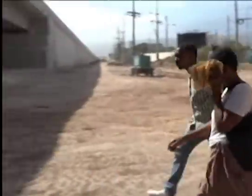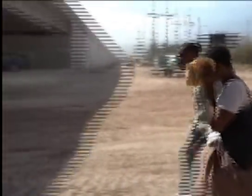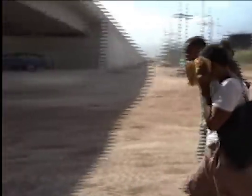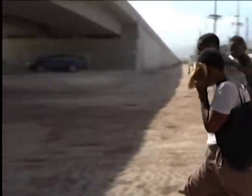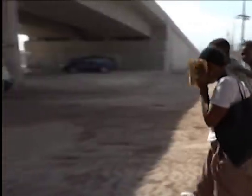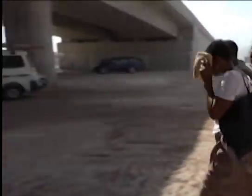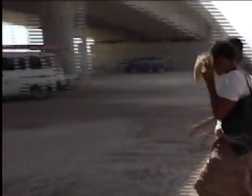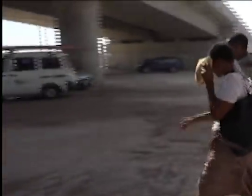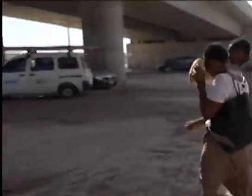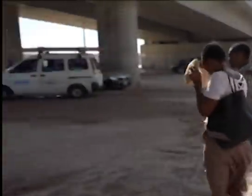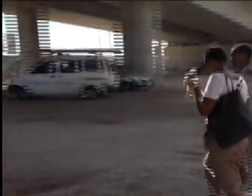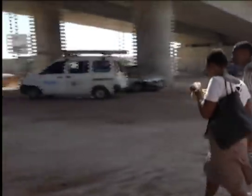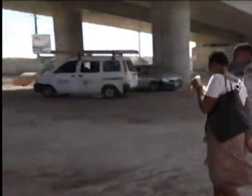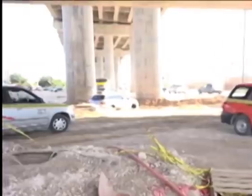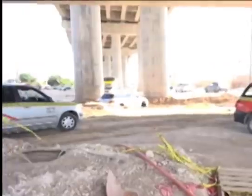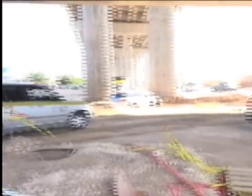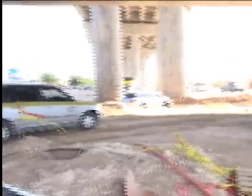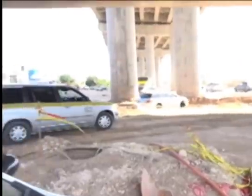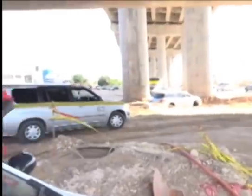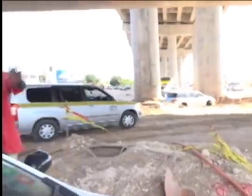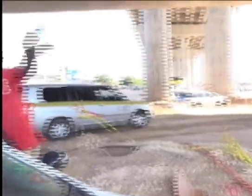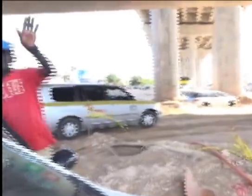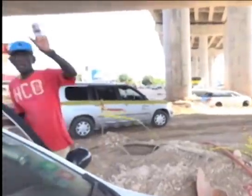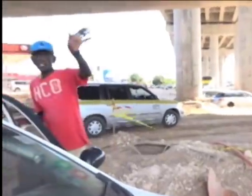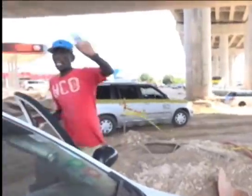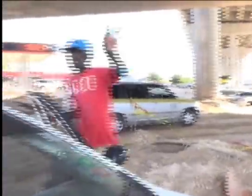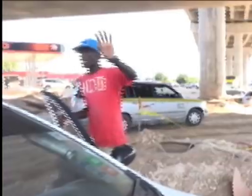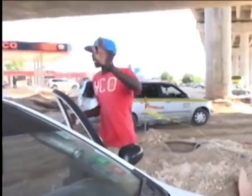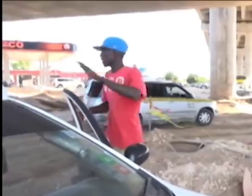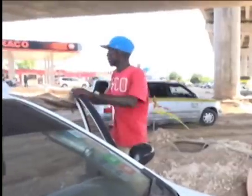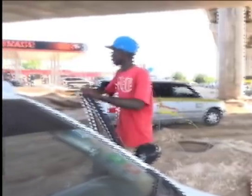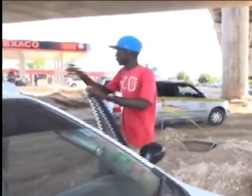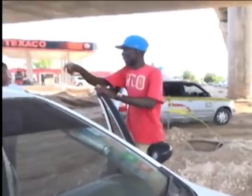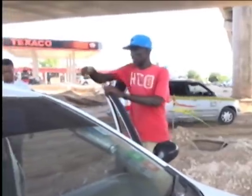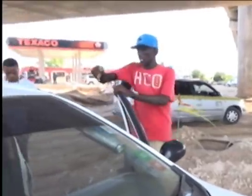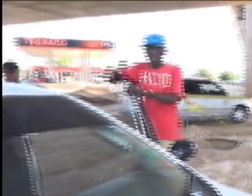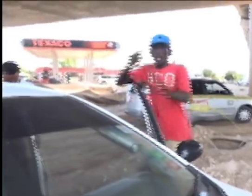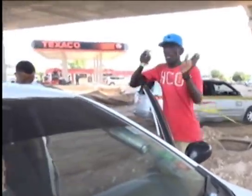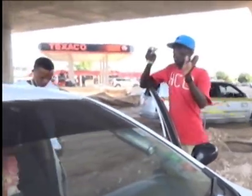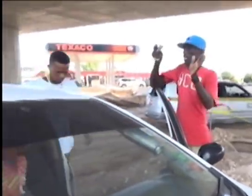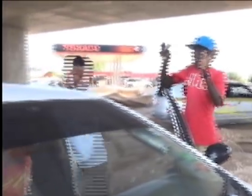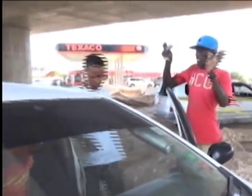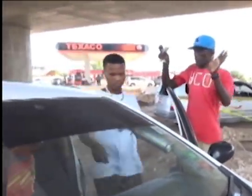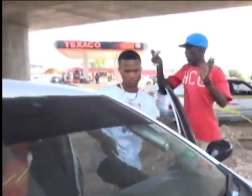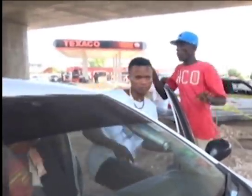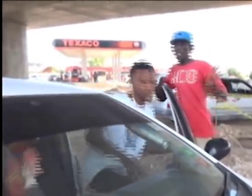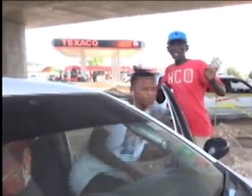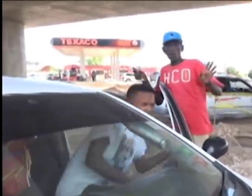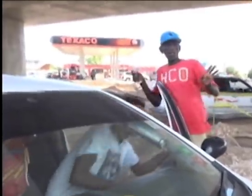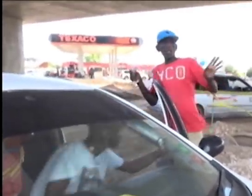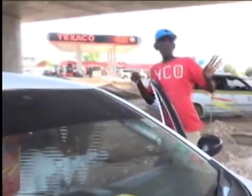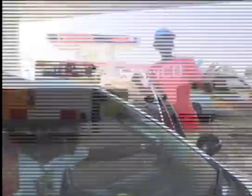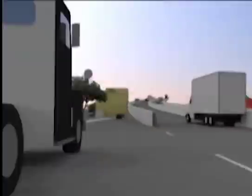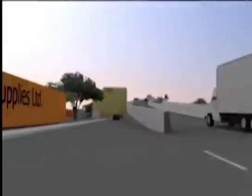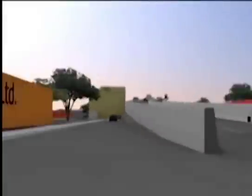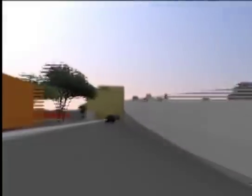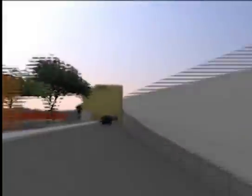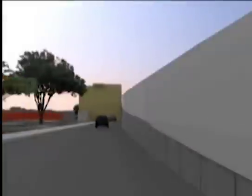than 60% at under $27 a barrel but despite this he says he's in support of